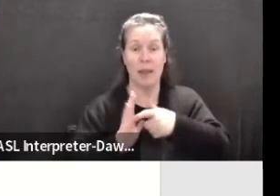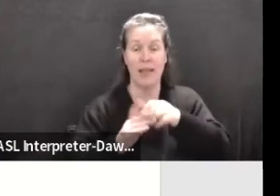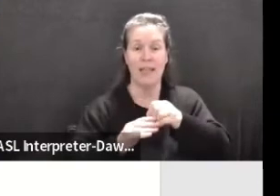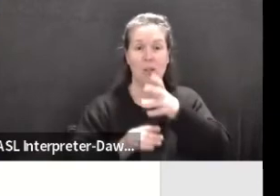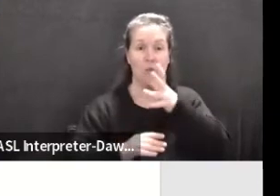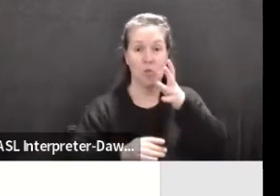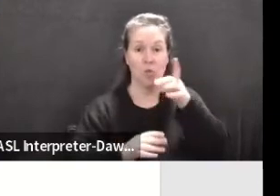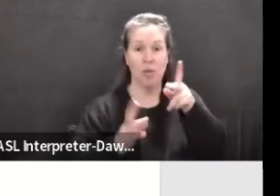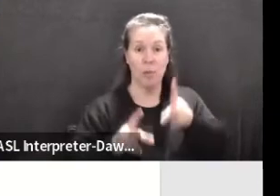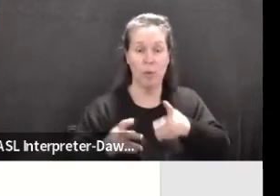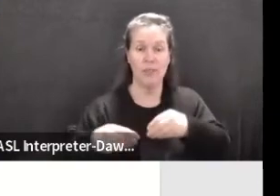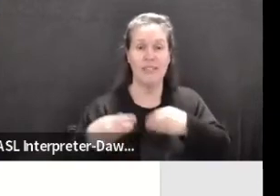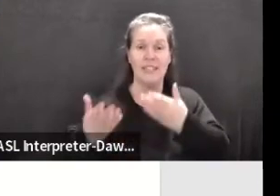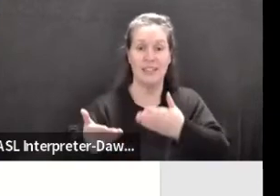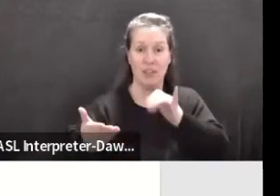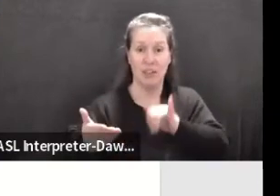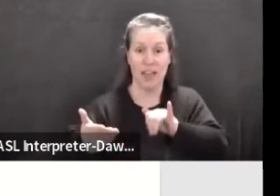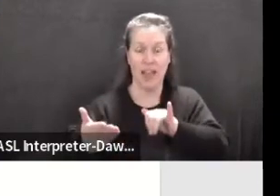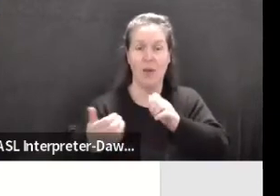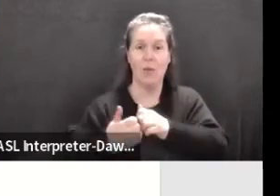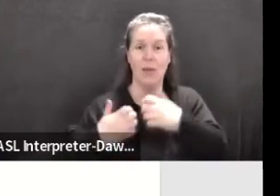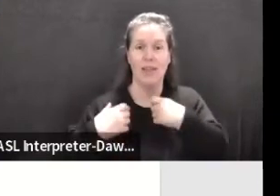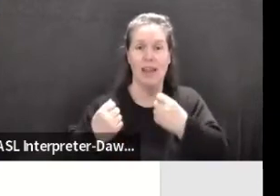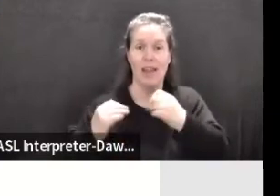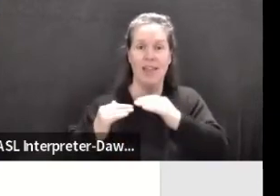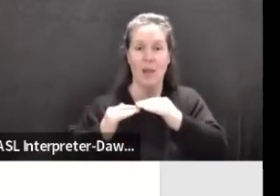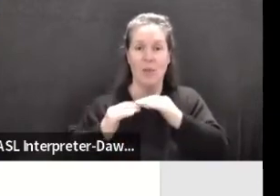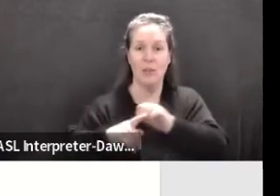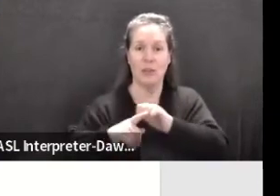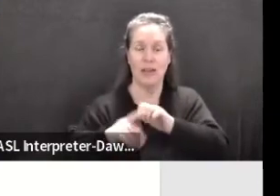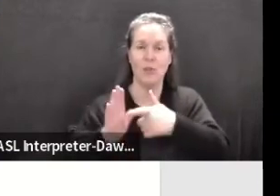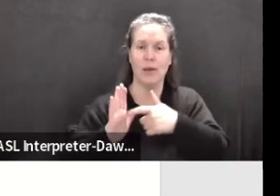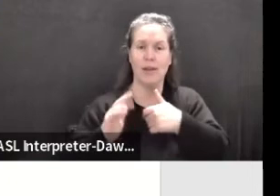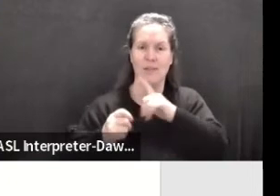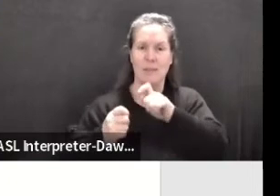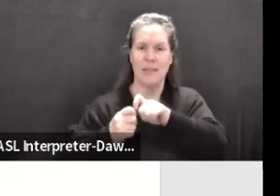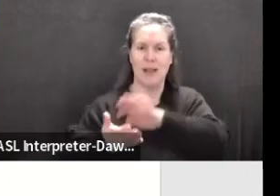that health equity training had to have so much experience, that would be a huge barrier for EMS.